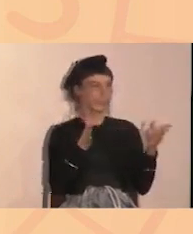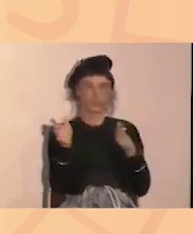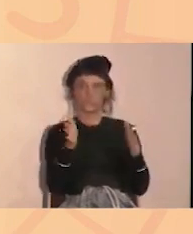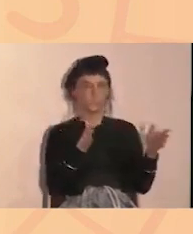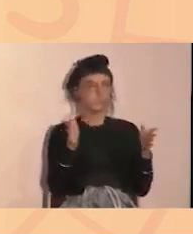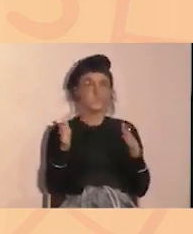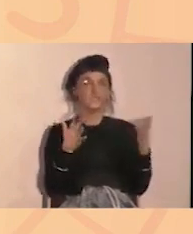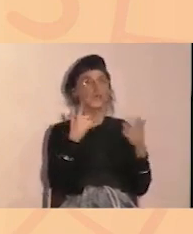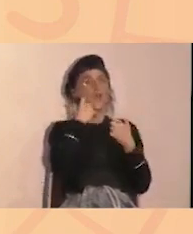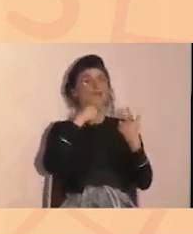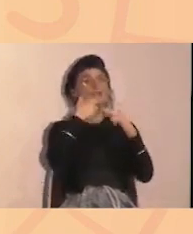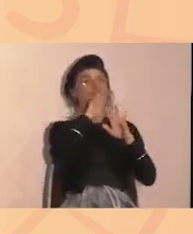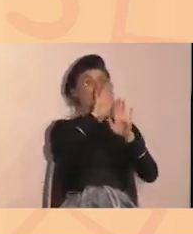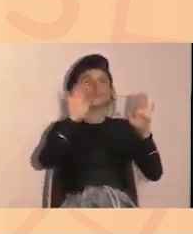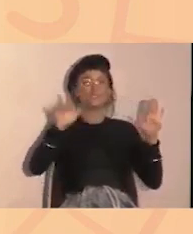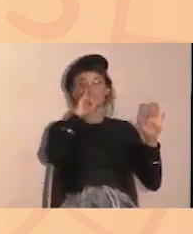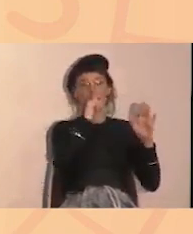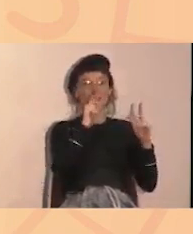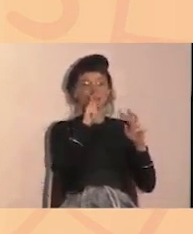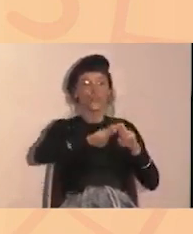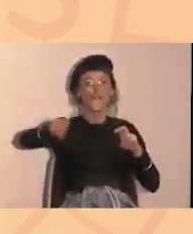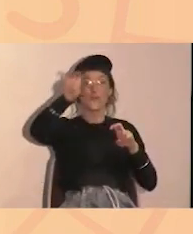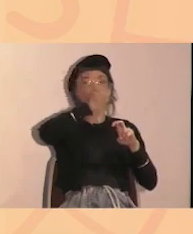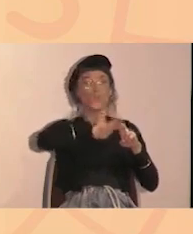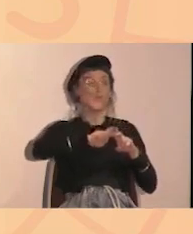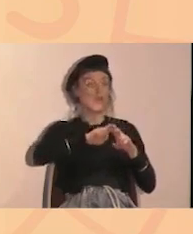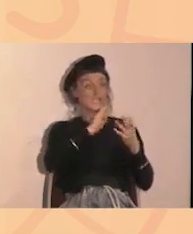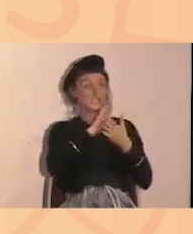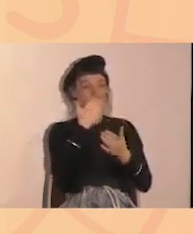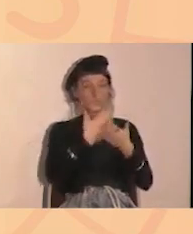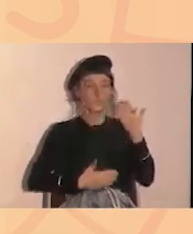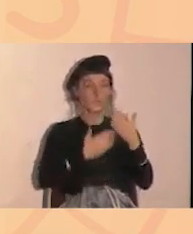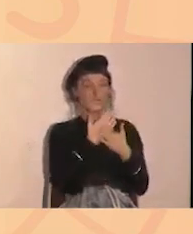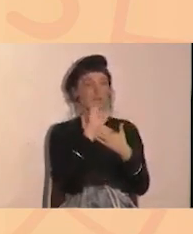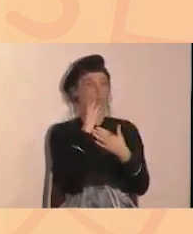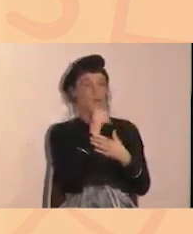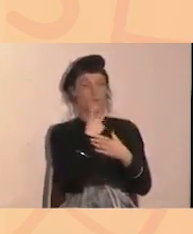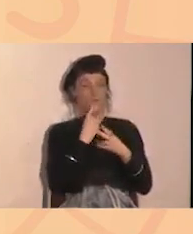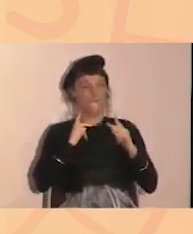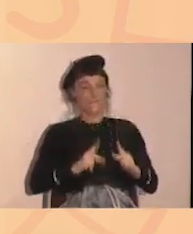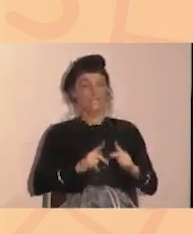and share story at a time when we couldn't move was really incredible. I'm so glad to be able to travel now,